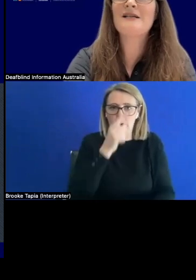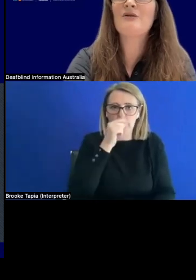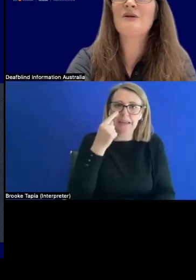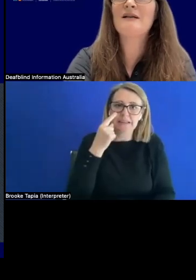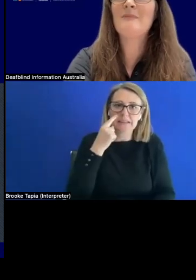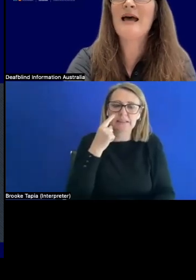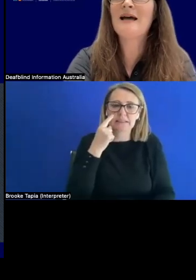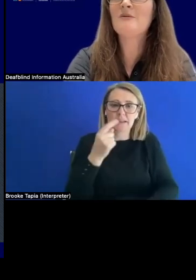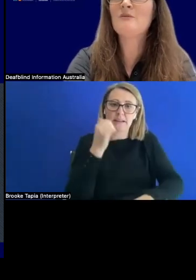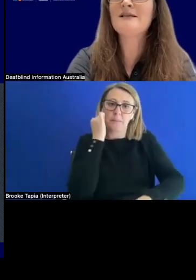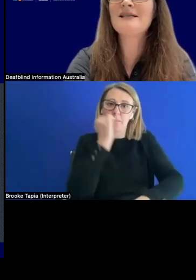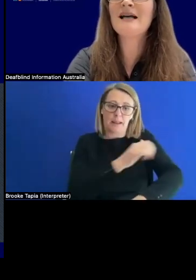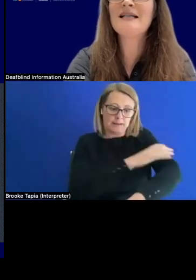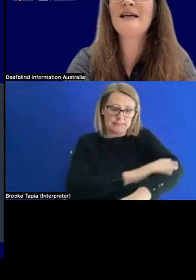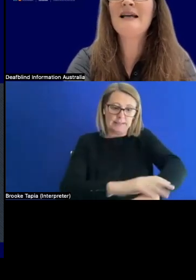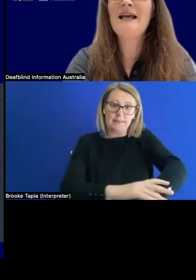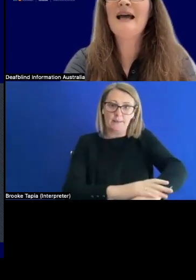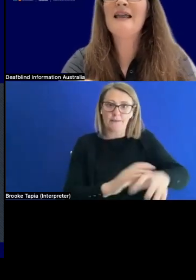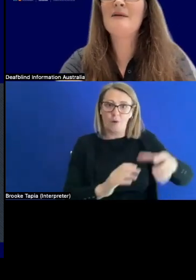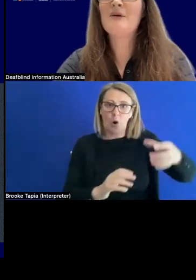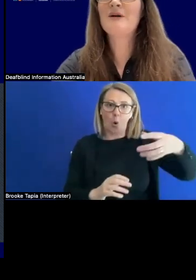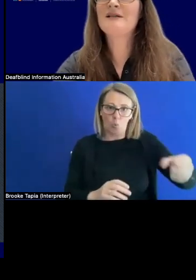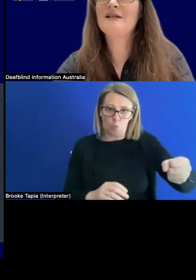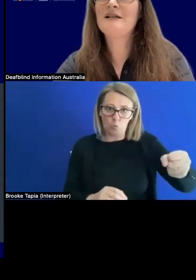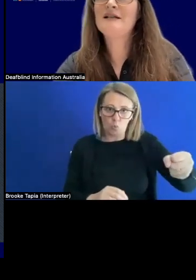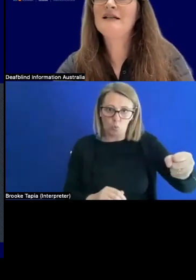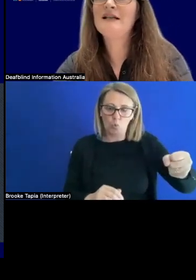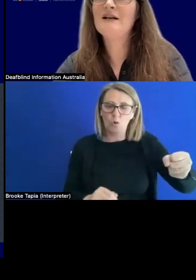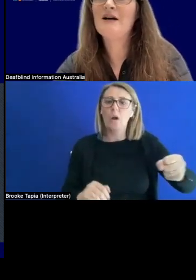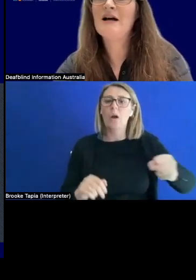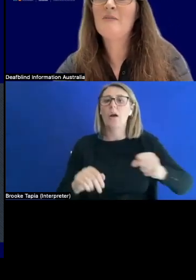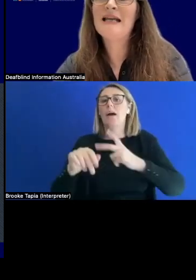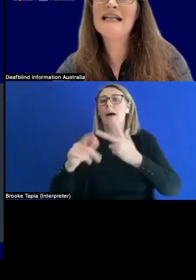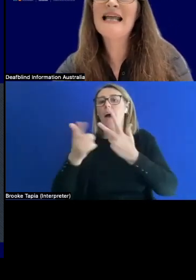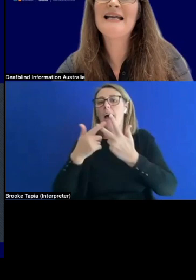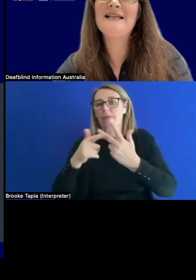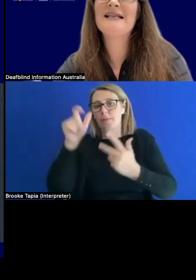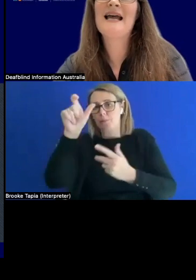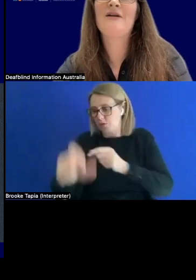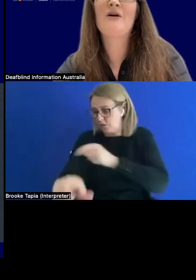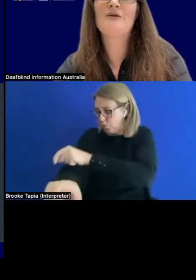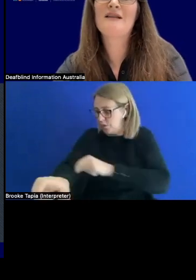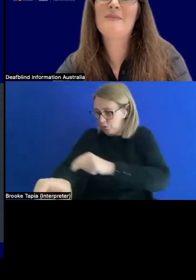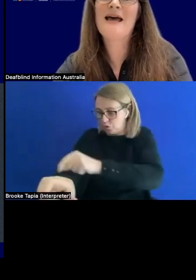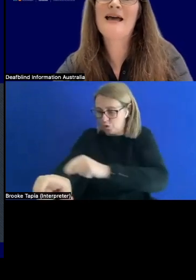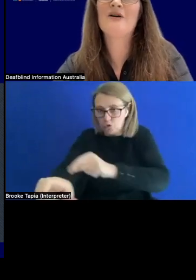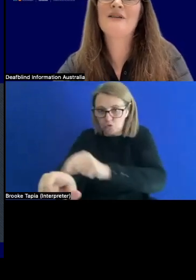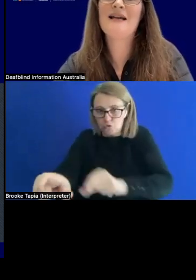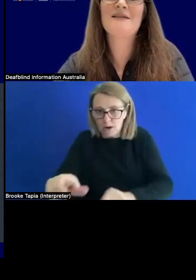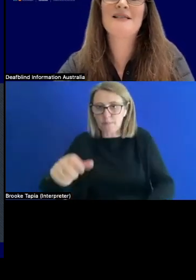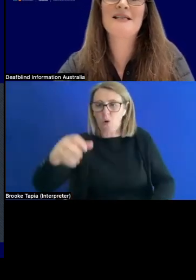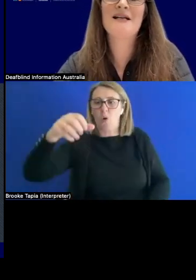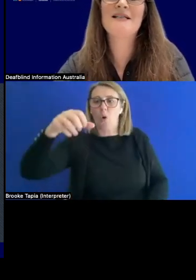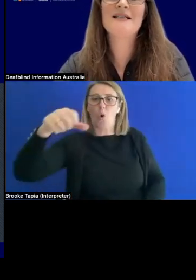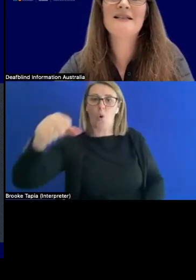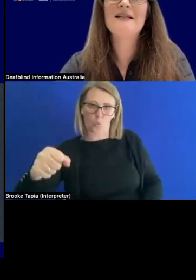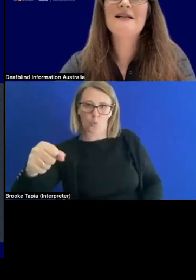is holding the bag on the one side and the person being led is holding the bag on the other side.